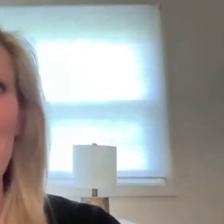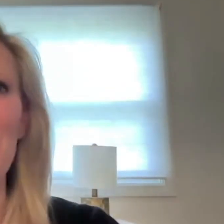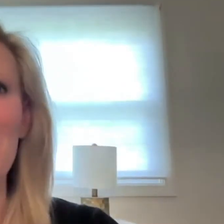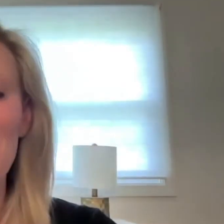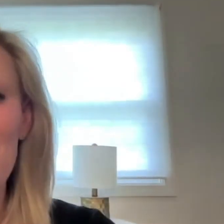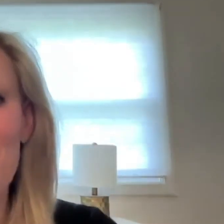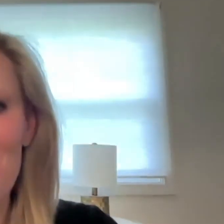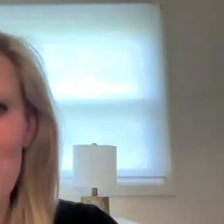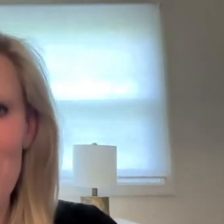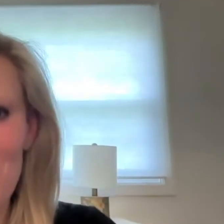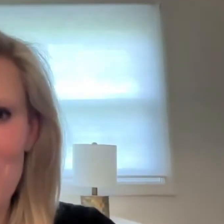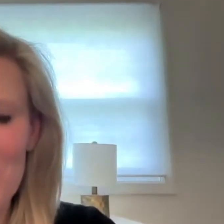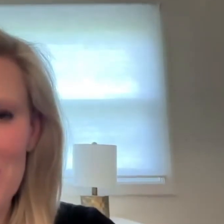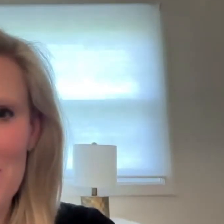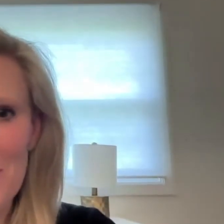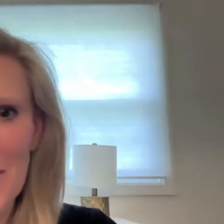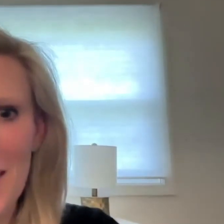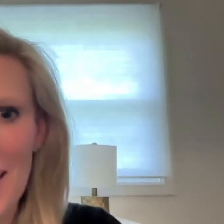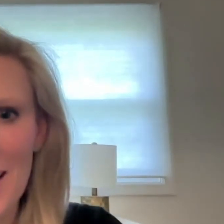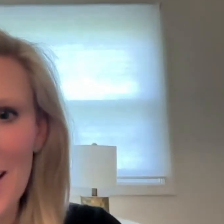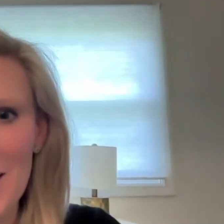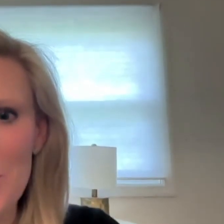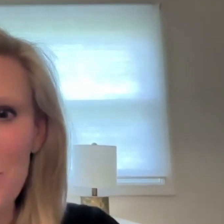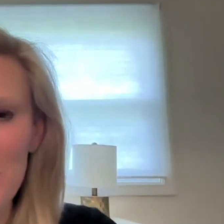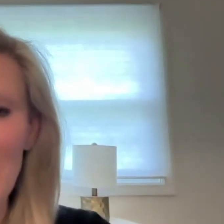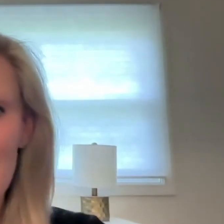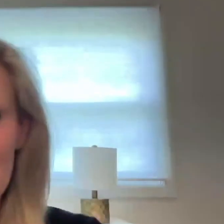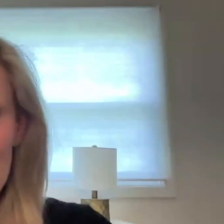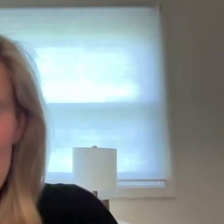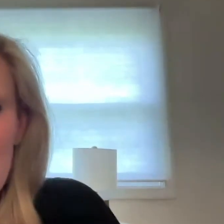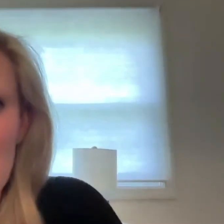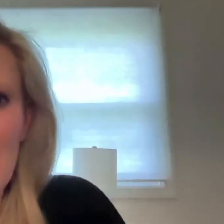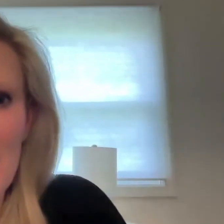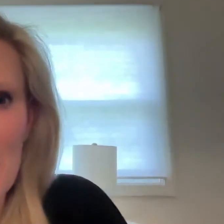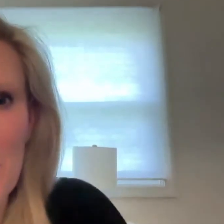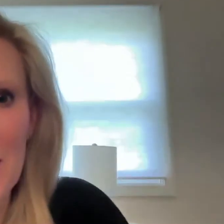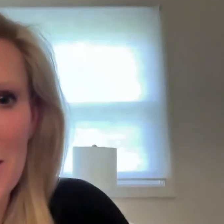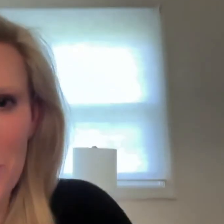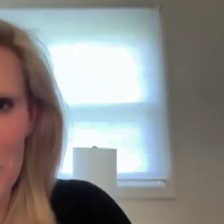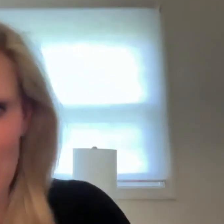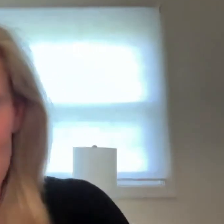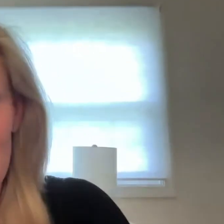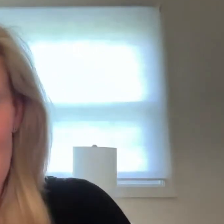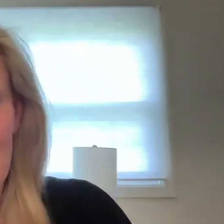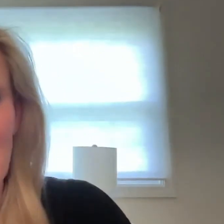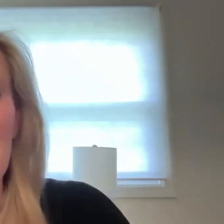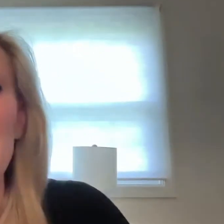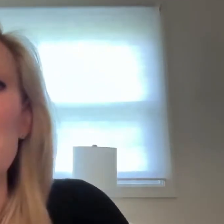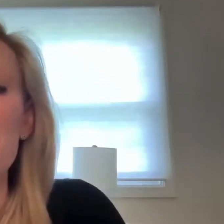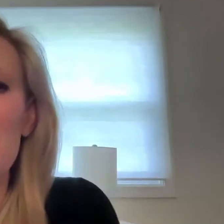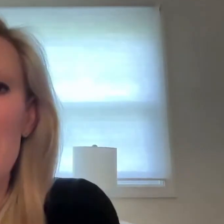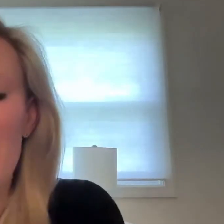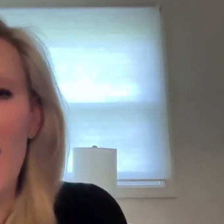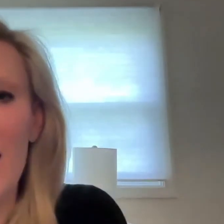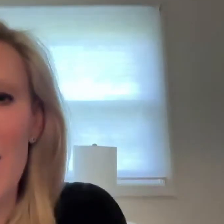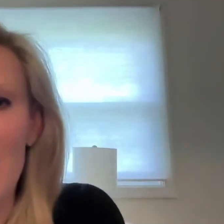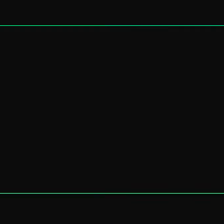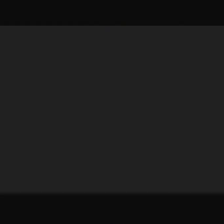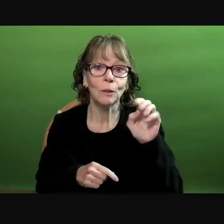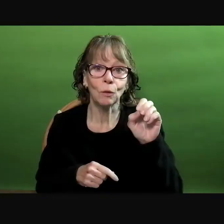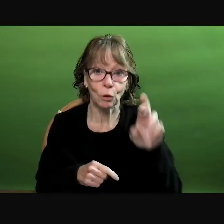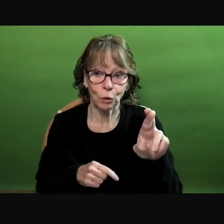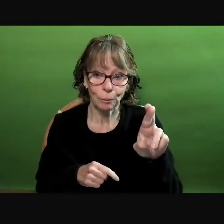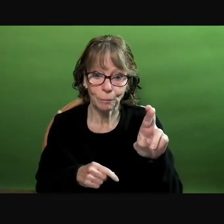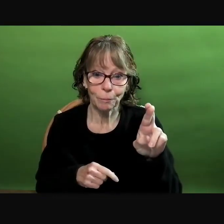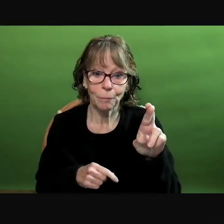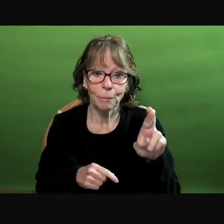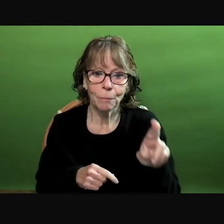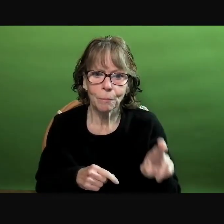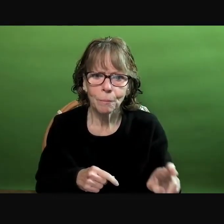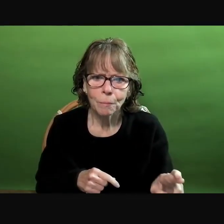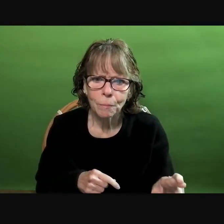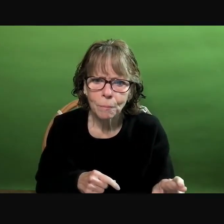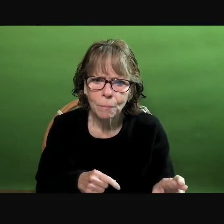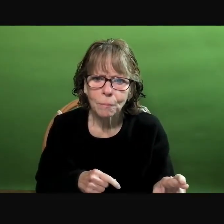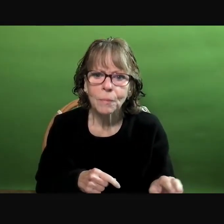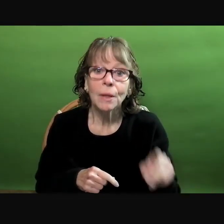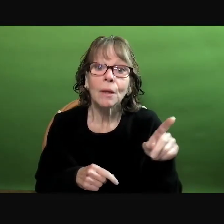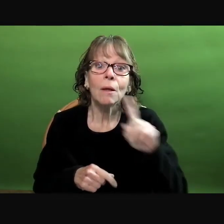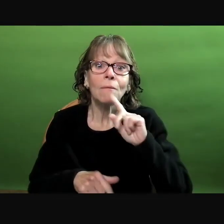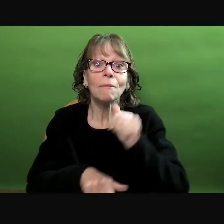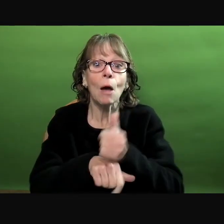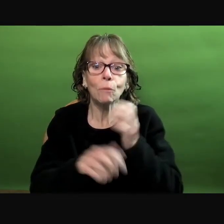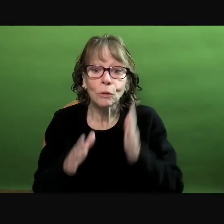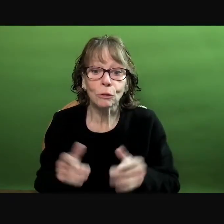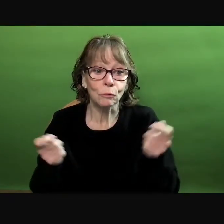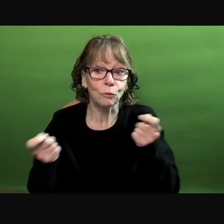everyone. I am Bonnielin Swenor, the founder and director of the Johns Hopkins